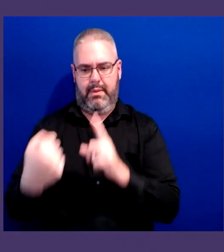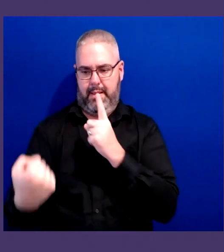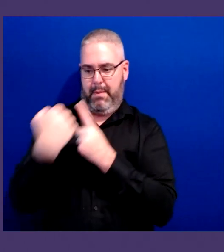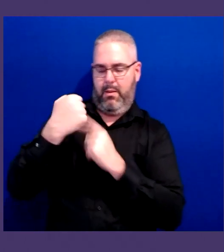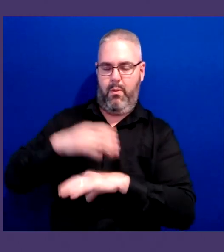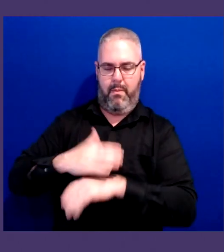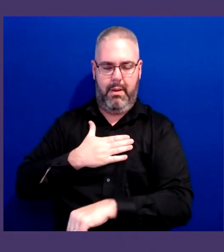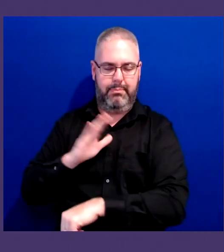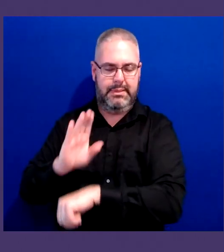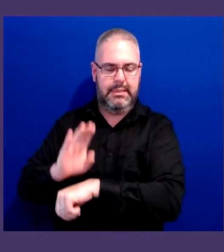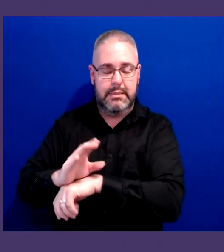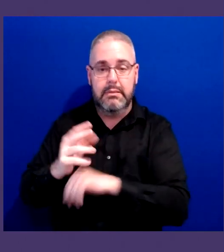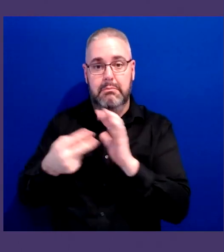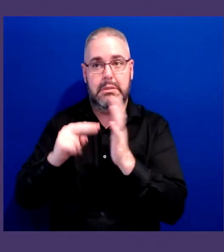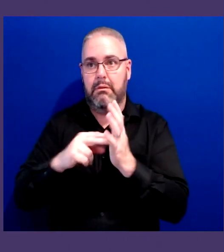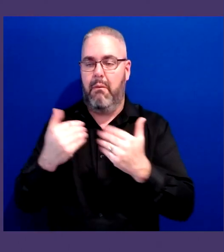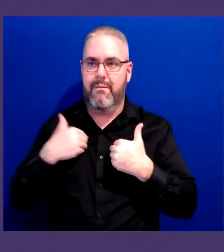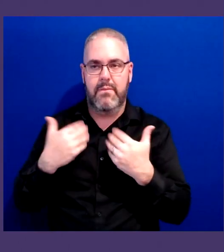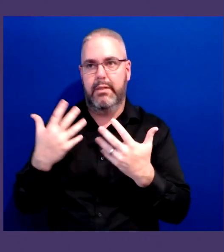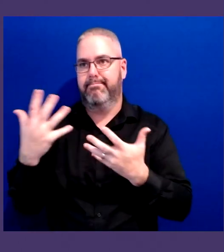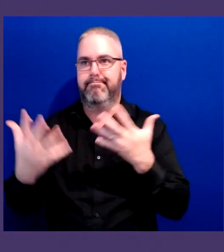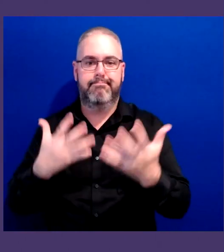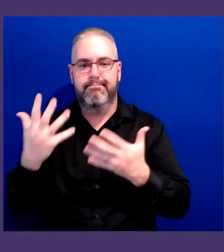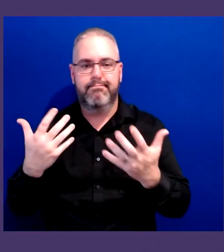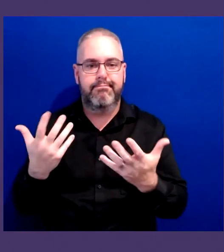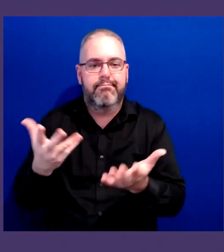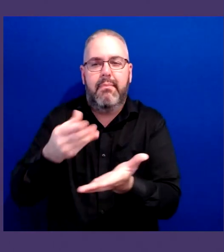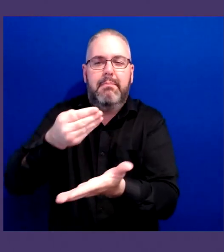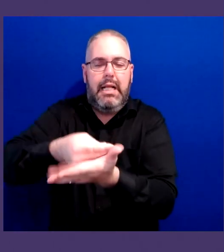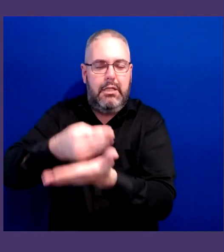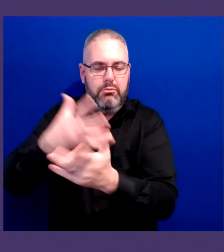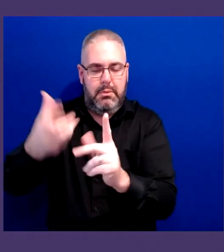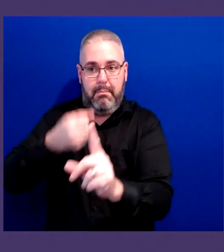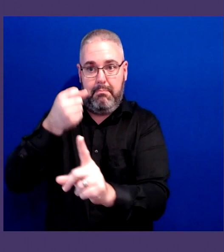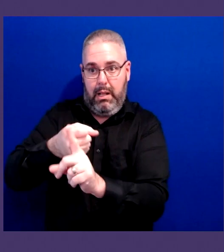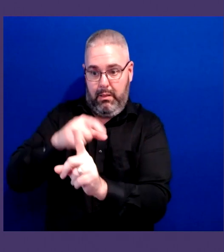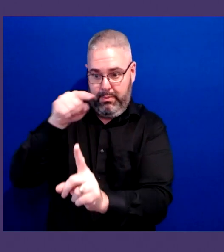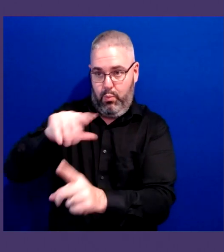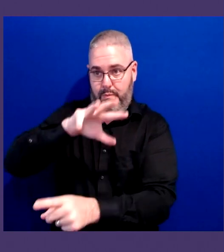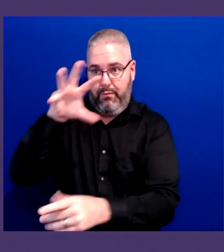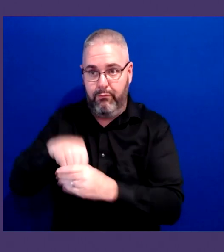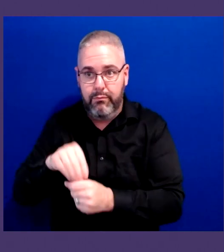Are there financial and impact elements?